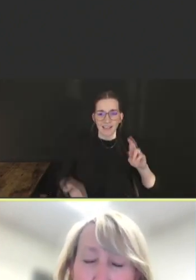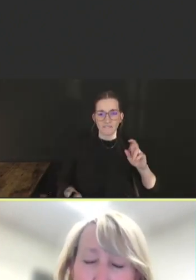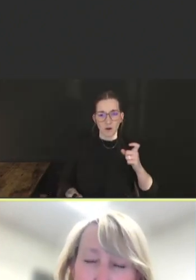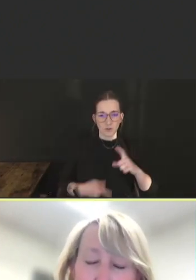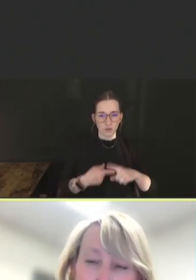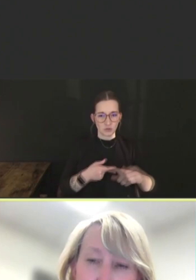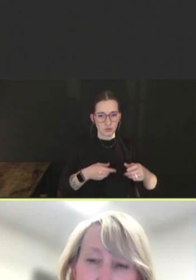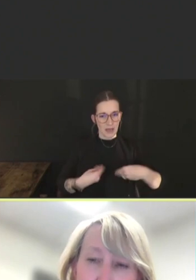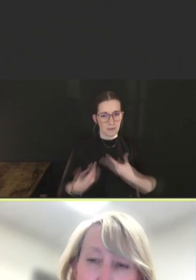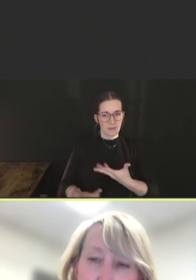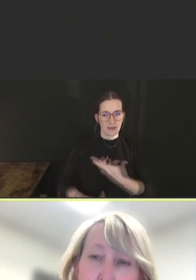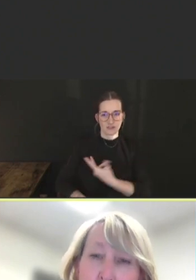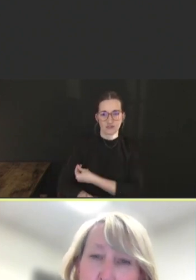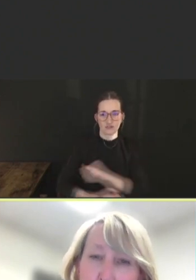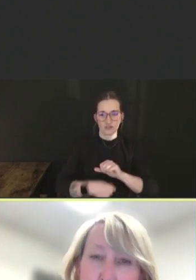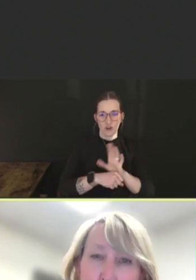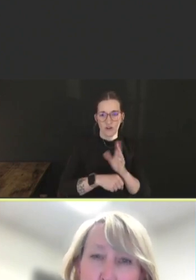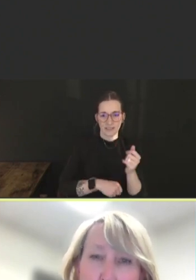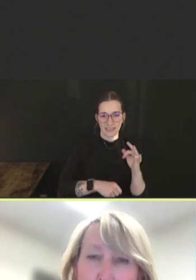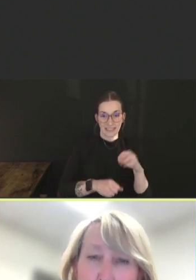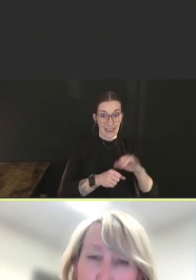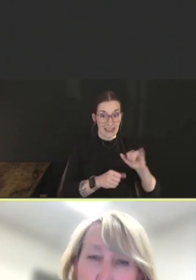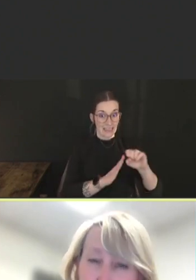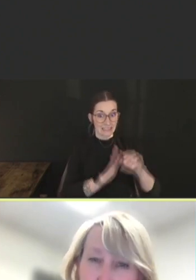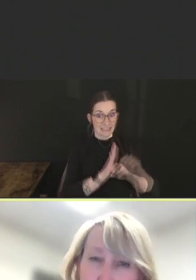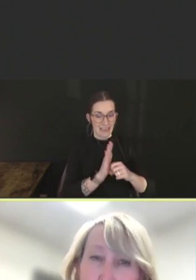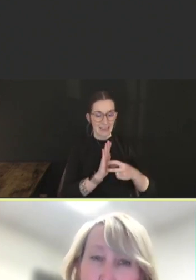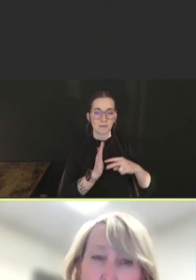vaccines, then pharmacists would not be able to do it.